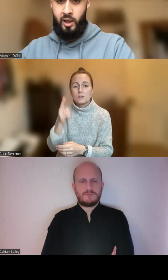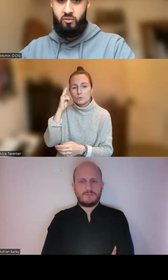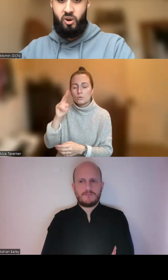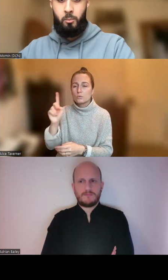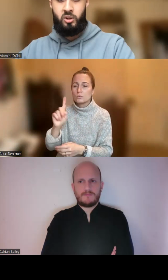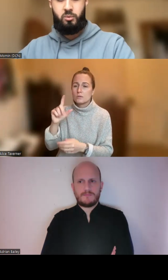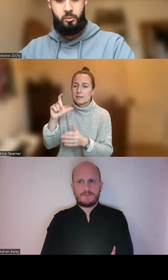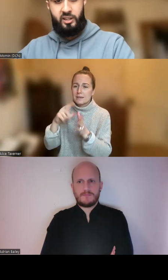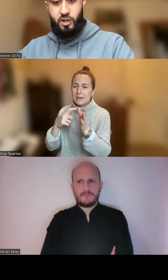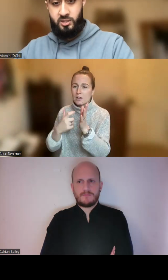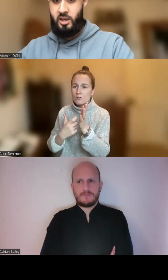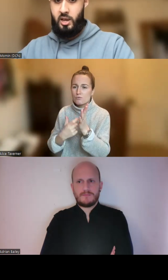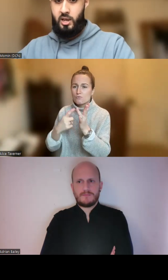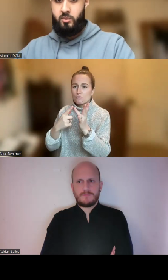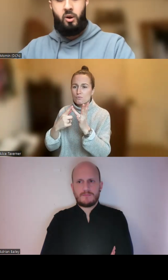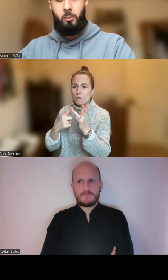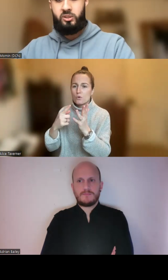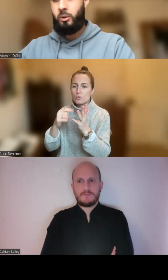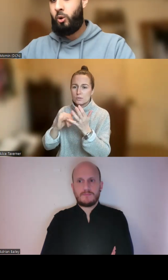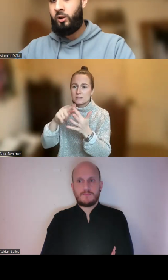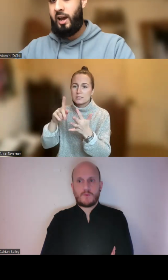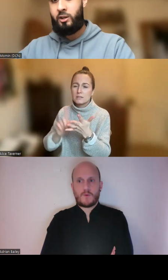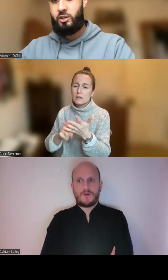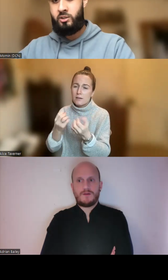where you've got multiple pictures, you've got multiple call to actions,